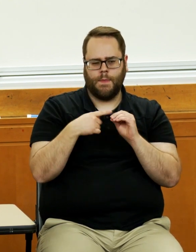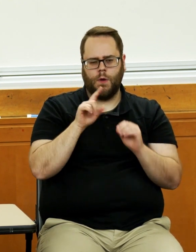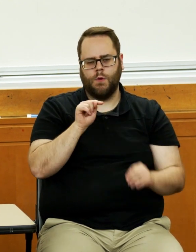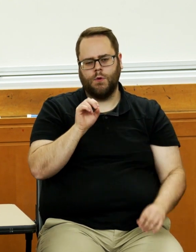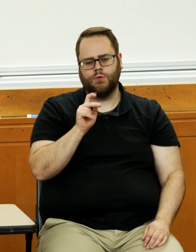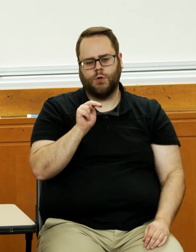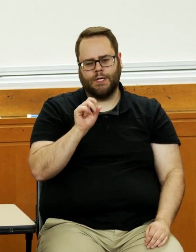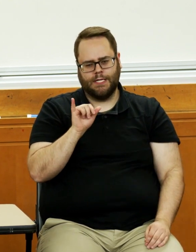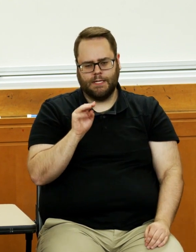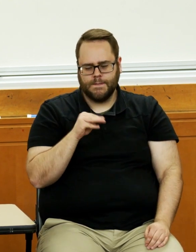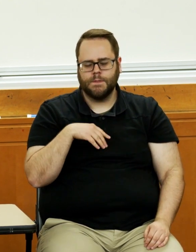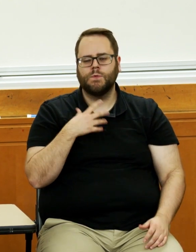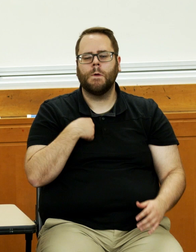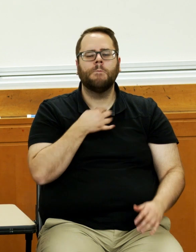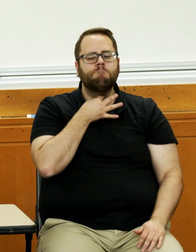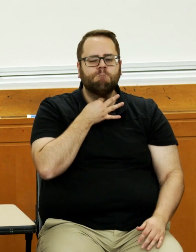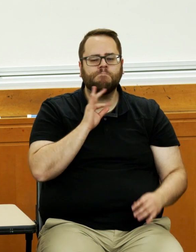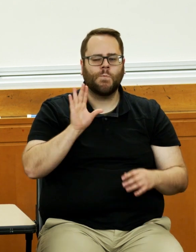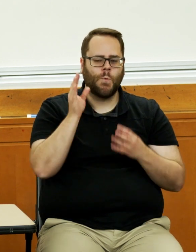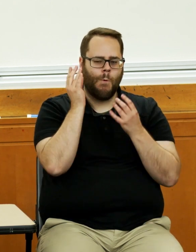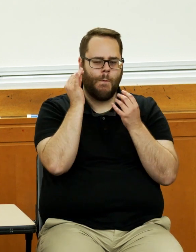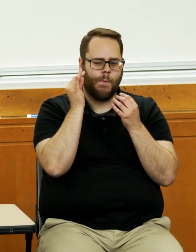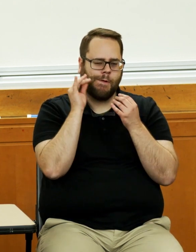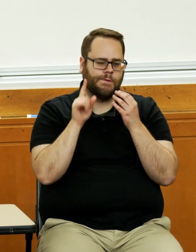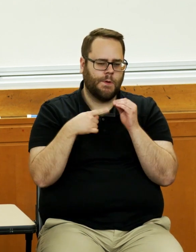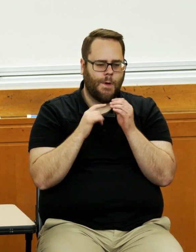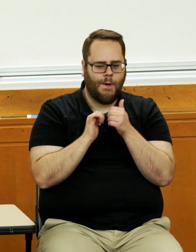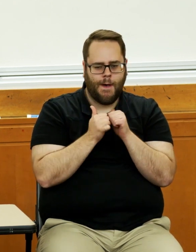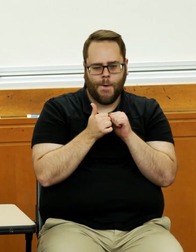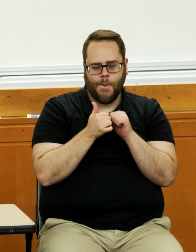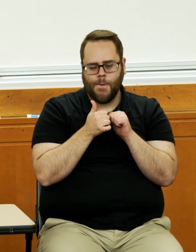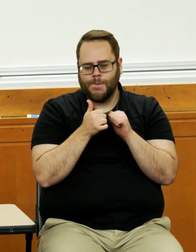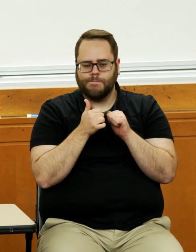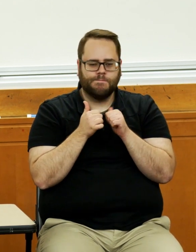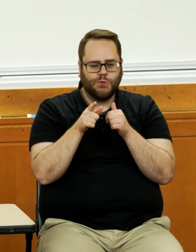there was some pieces in that, so I'm just kind of curious as your thoughts on how you approach them?